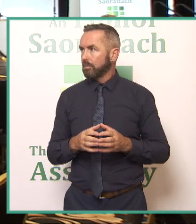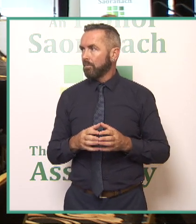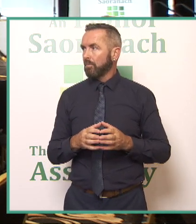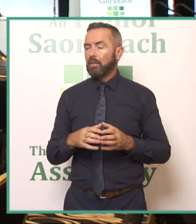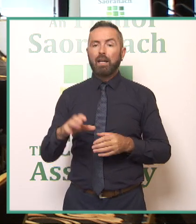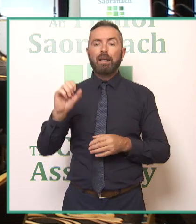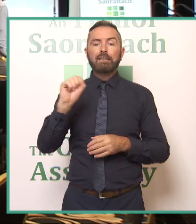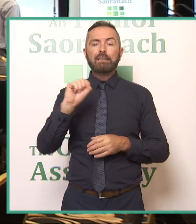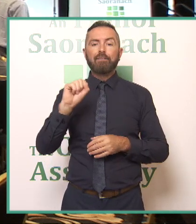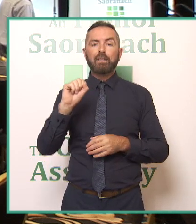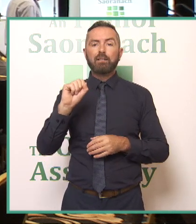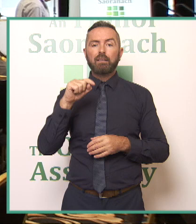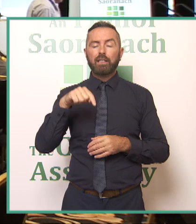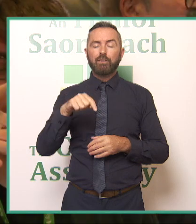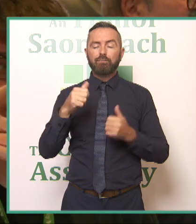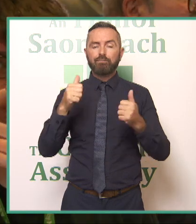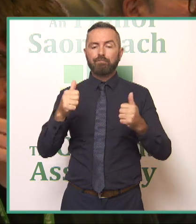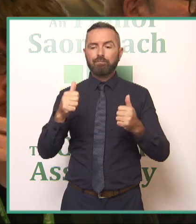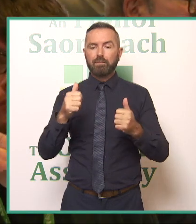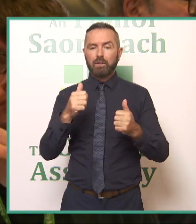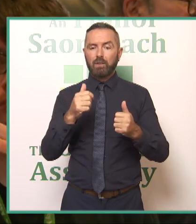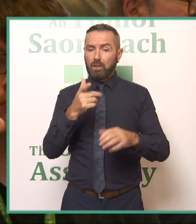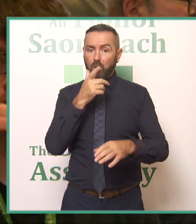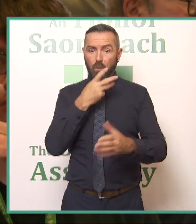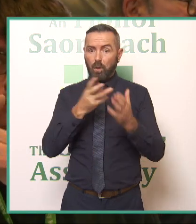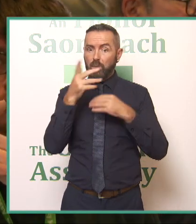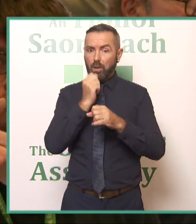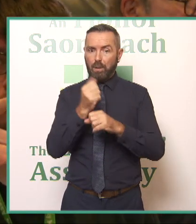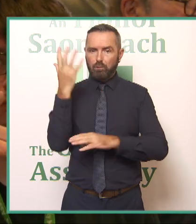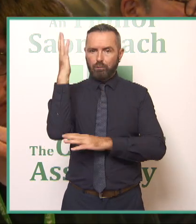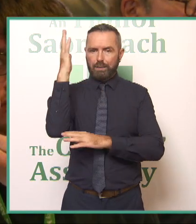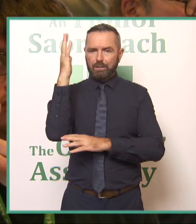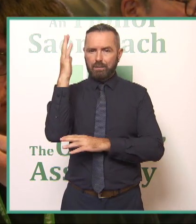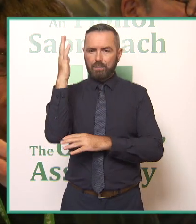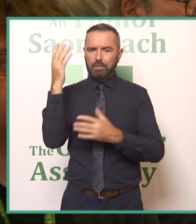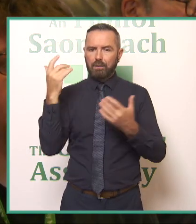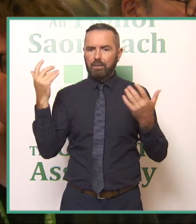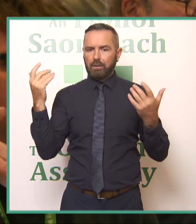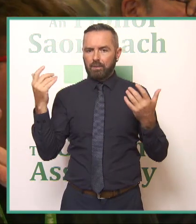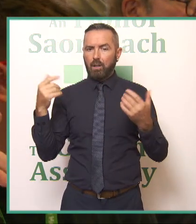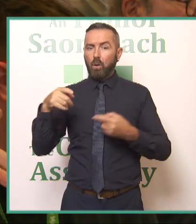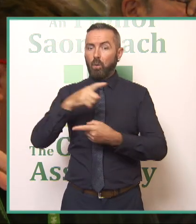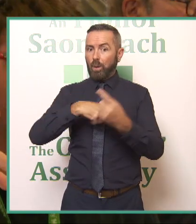Stephen here uh just as we're on trees uh a suggestion as we are the citizens assembly